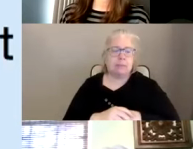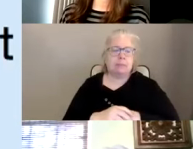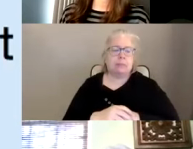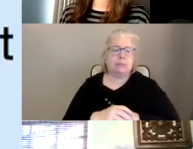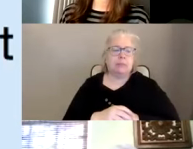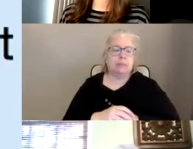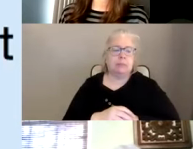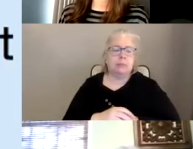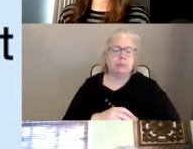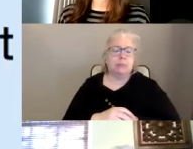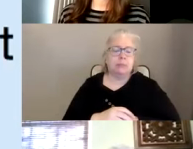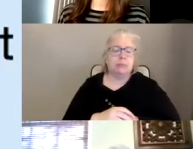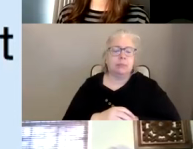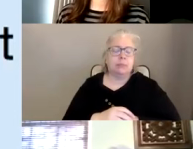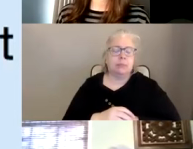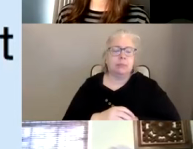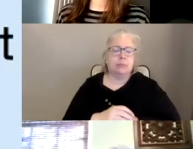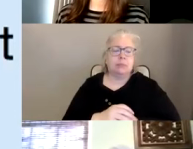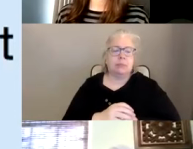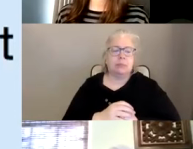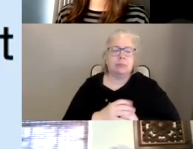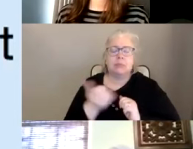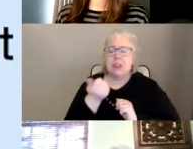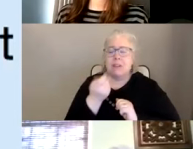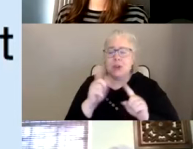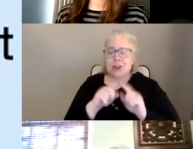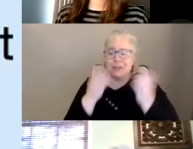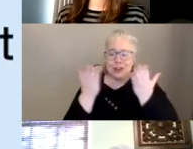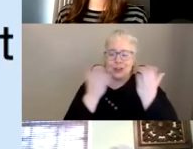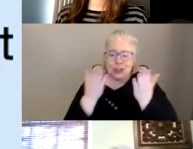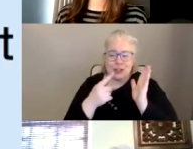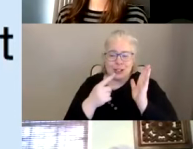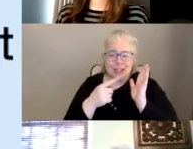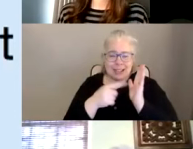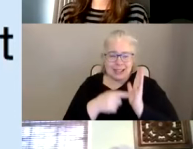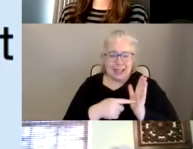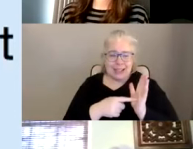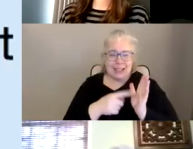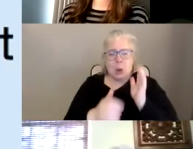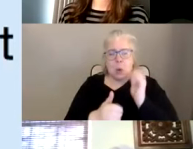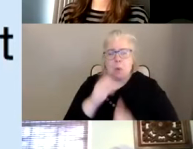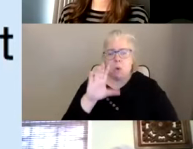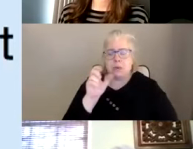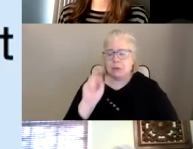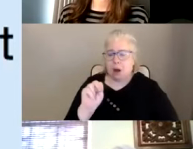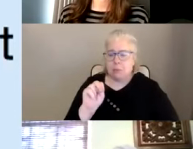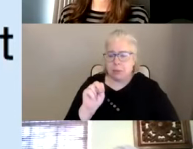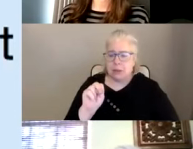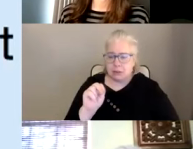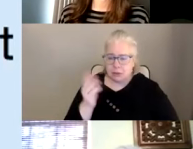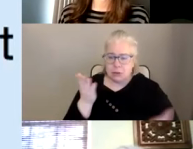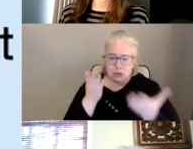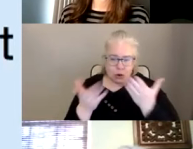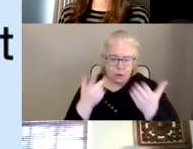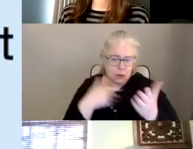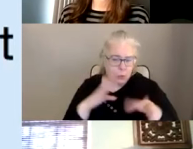We have a few different services listed here. These are going to be the most common services that we offer and that we see people